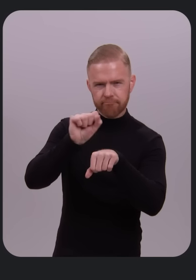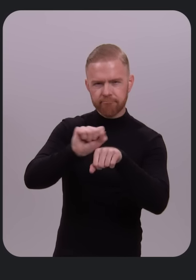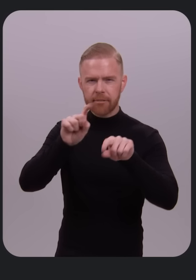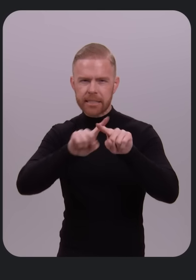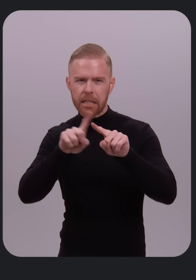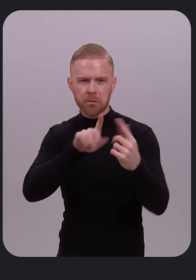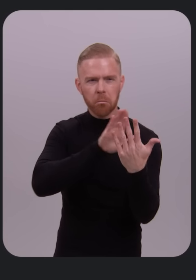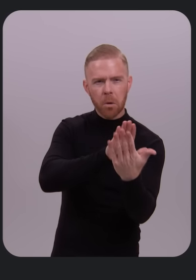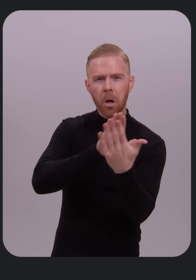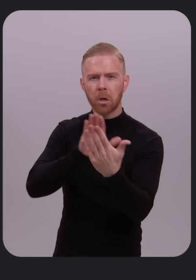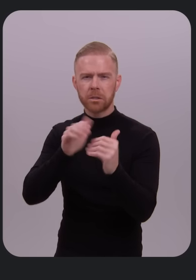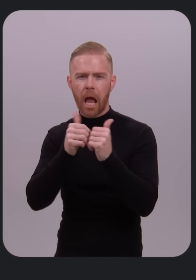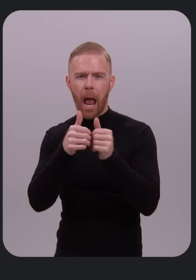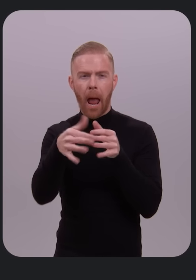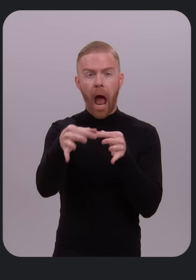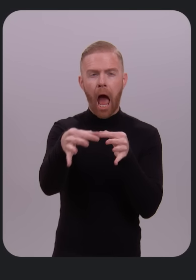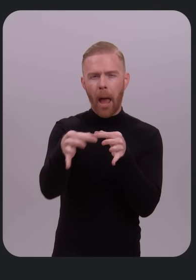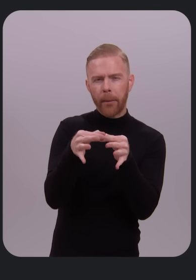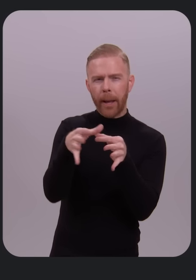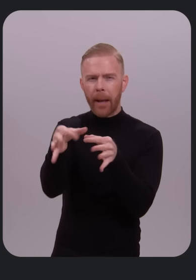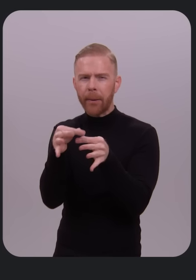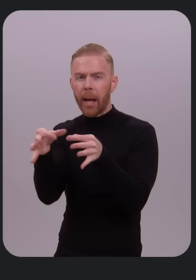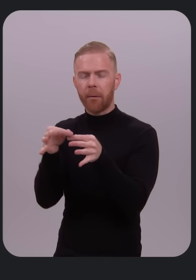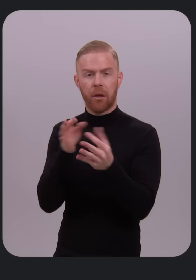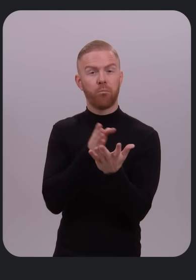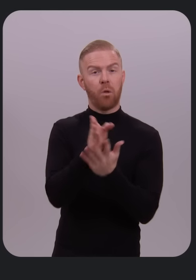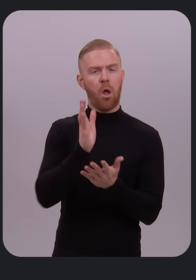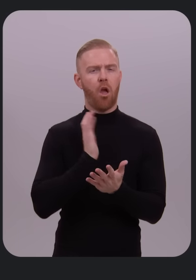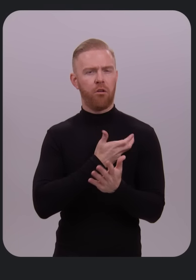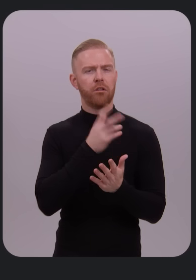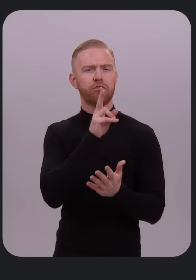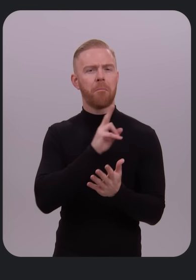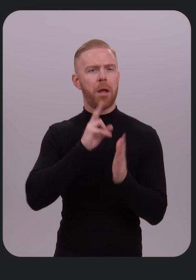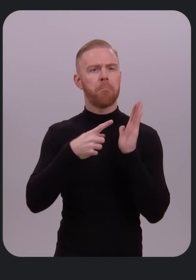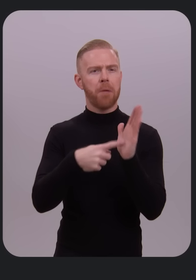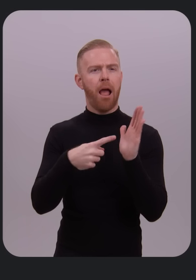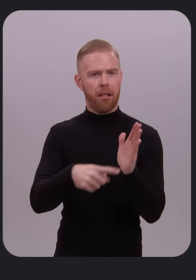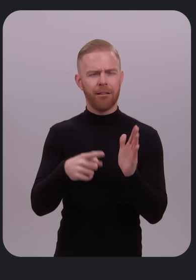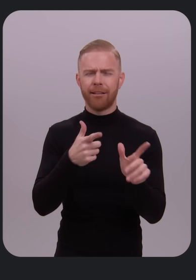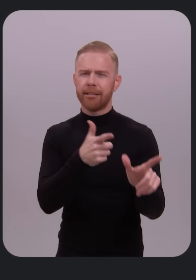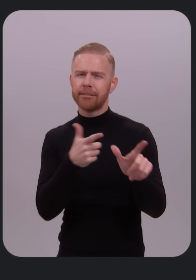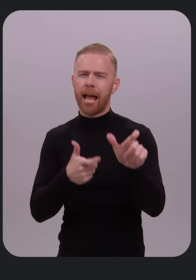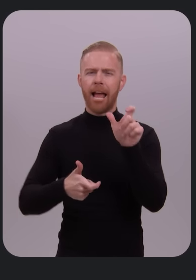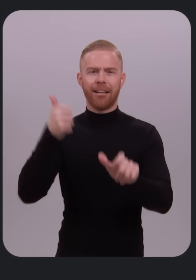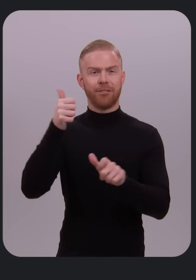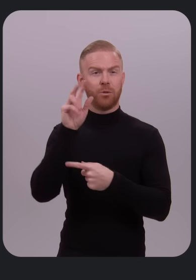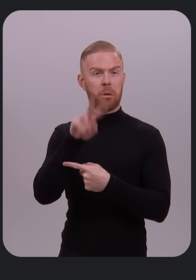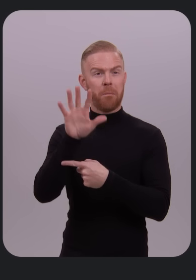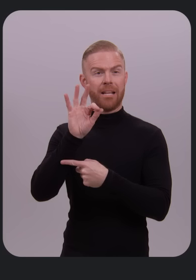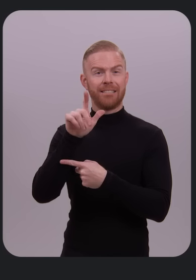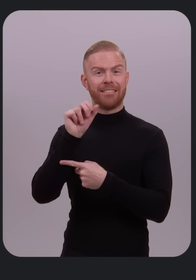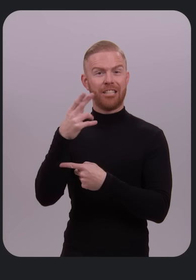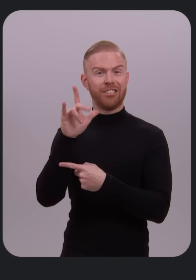lowering latency in all of our Gemini app models, with a faster 2.5 Flash-Lite coming soon.